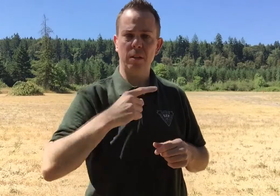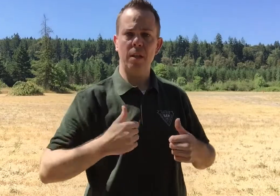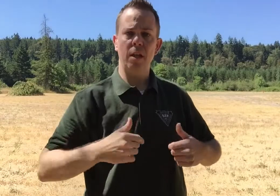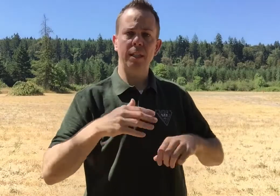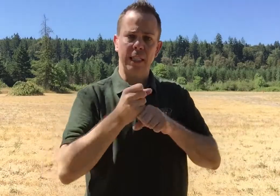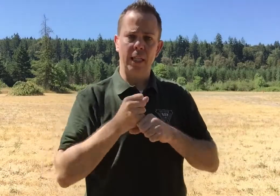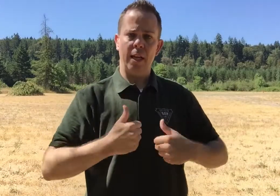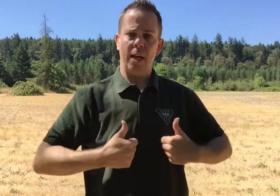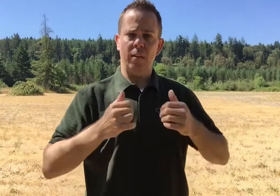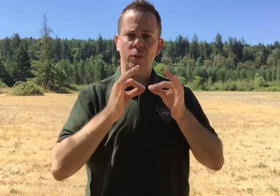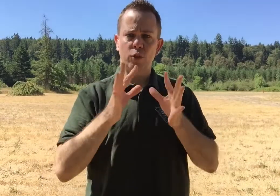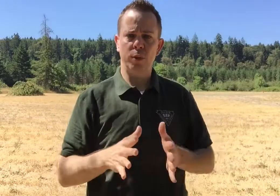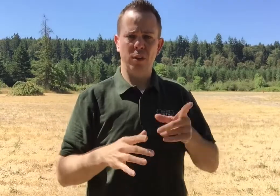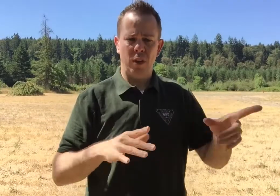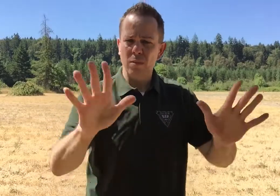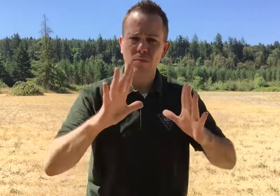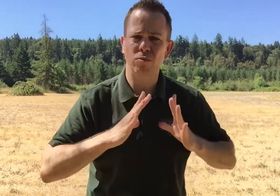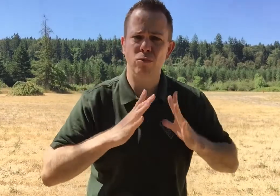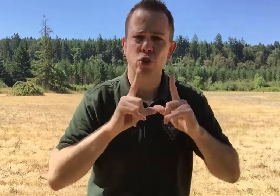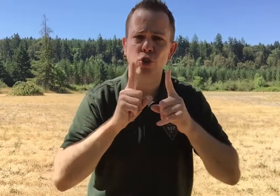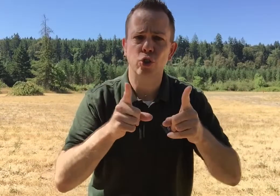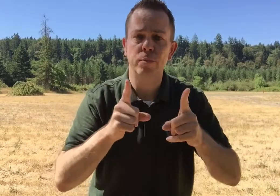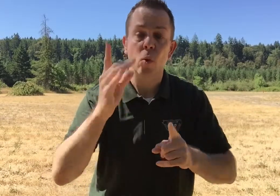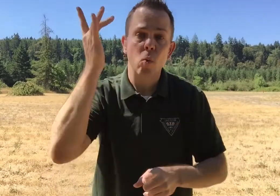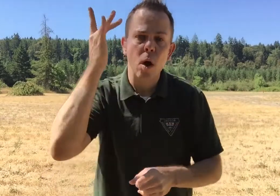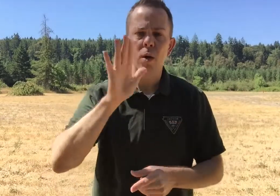or switch to a live interpreter as soon as one becomes available.